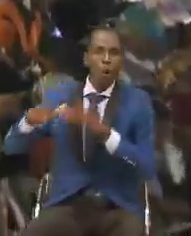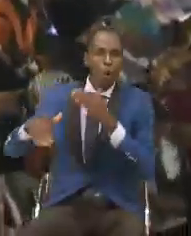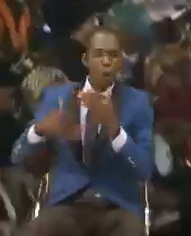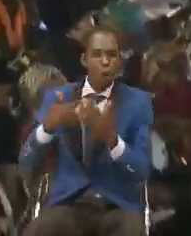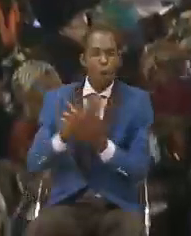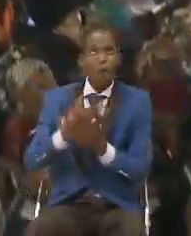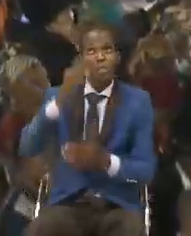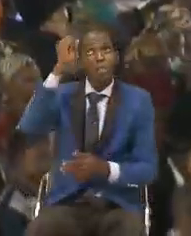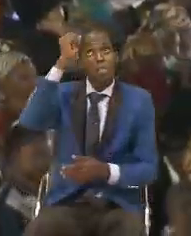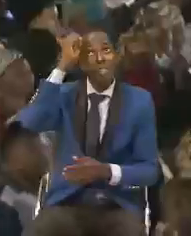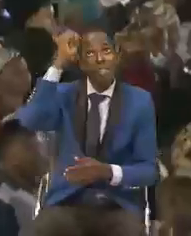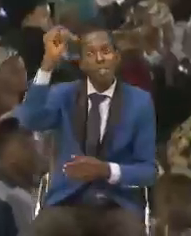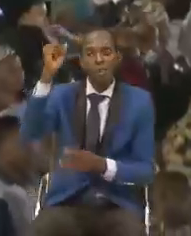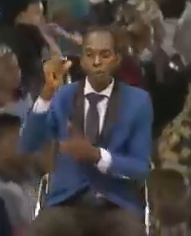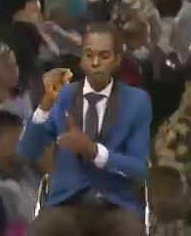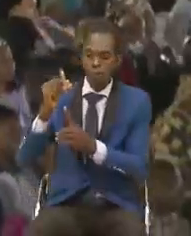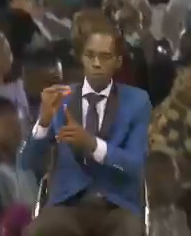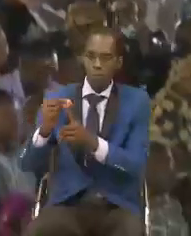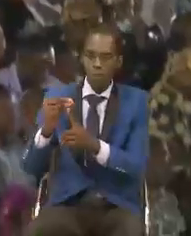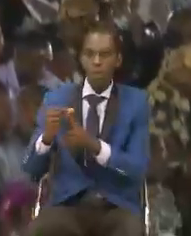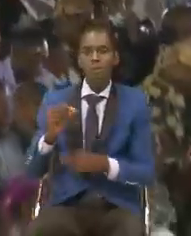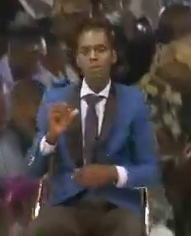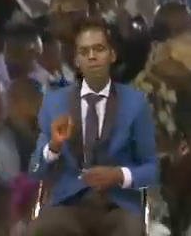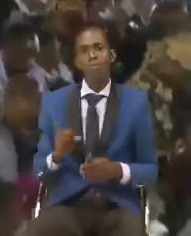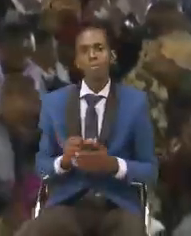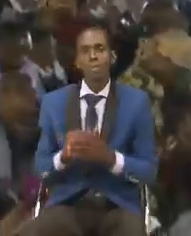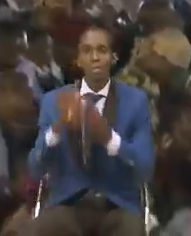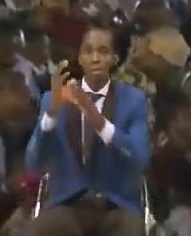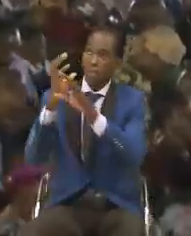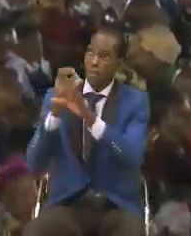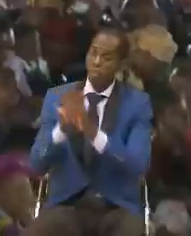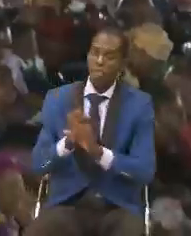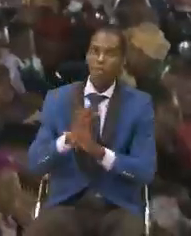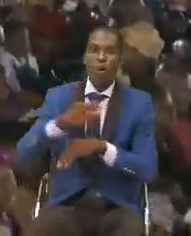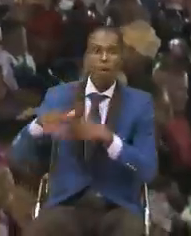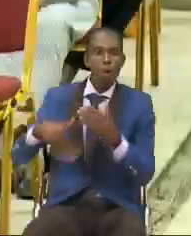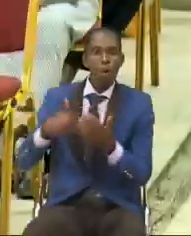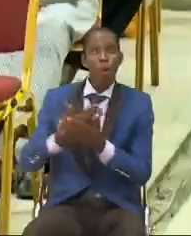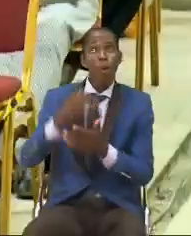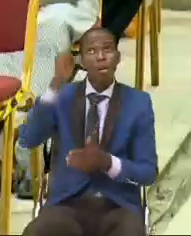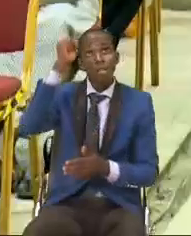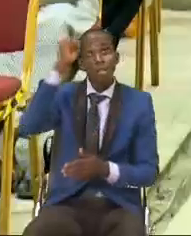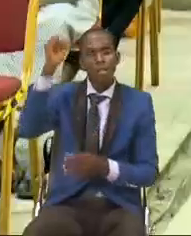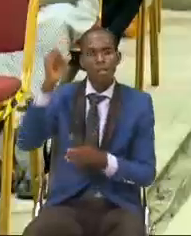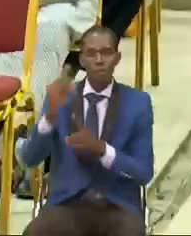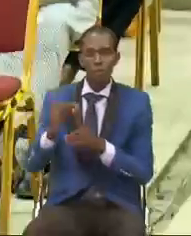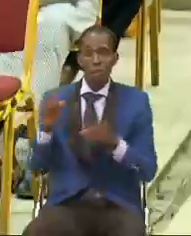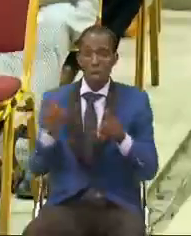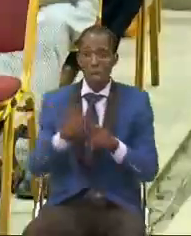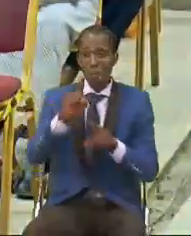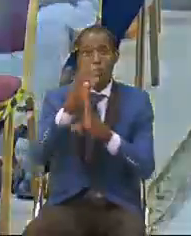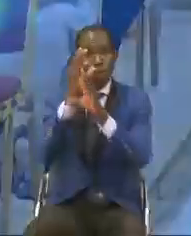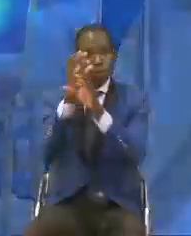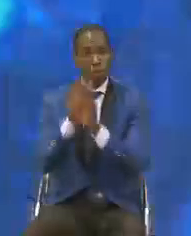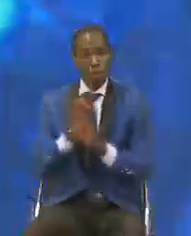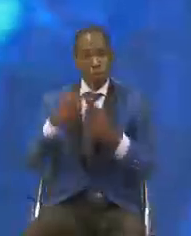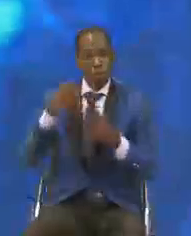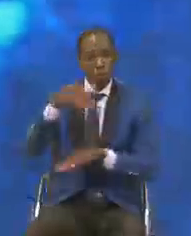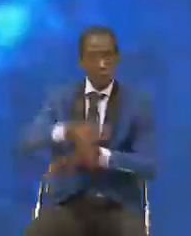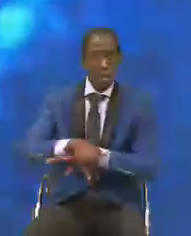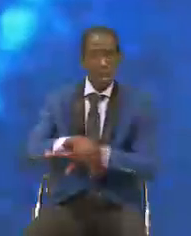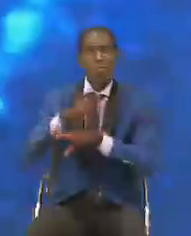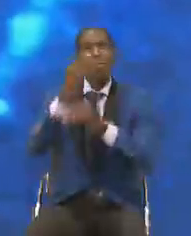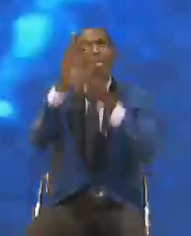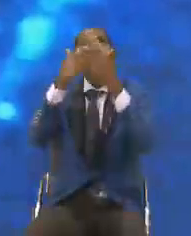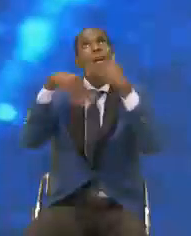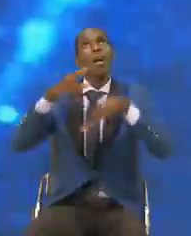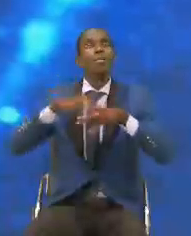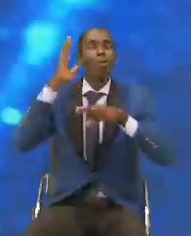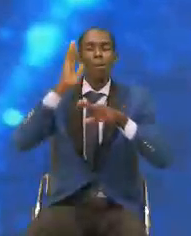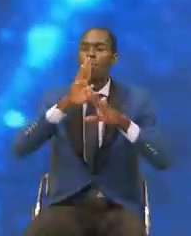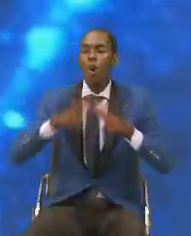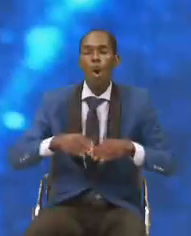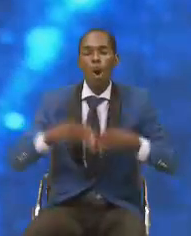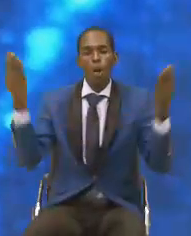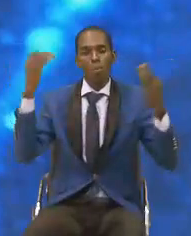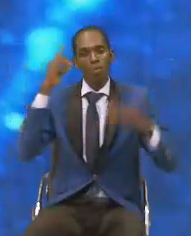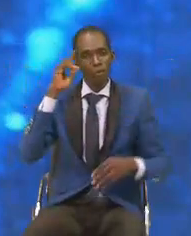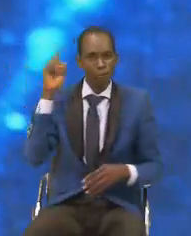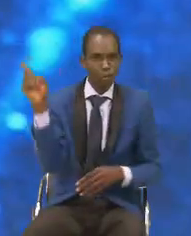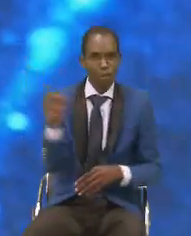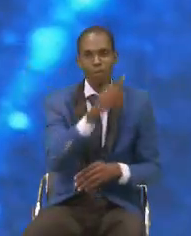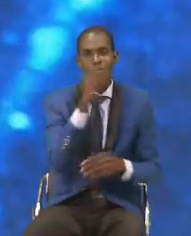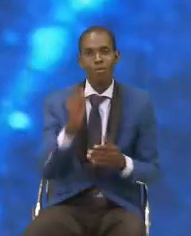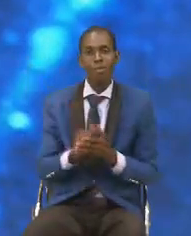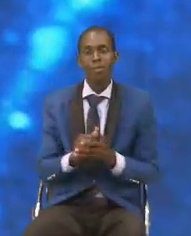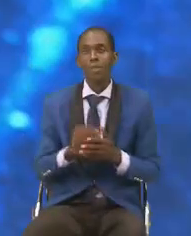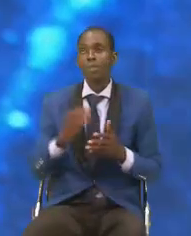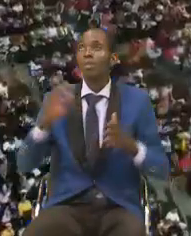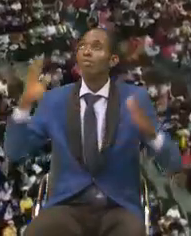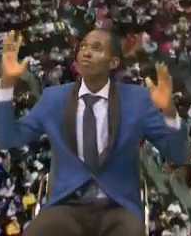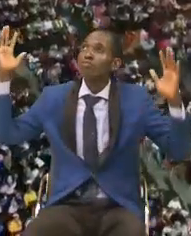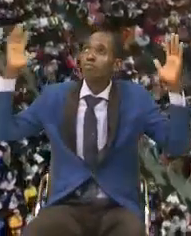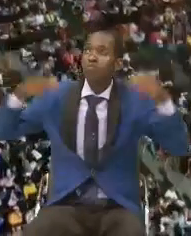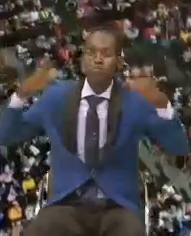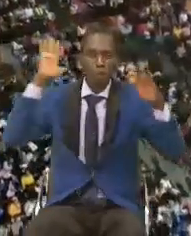all his words receive all his words as we receive tonight the heavens will be opened for you